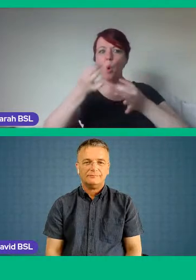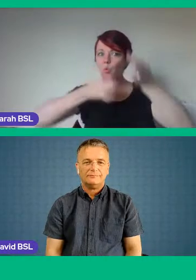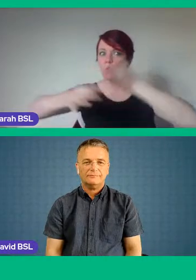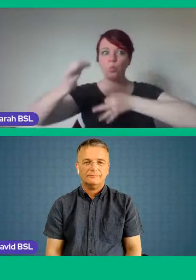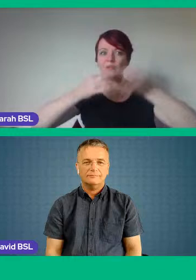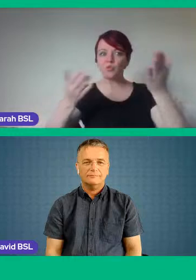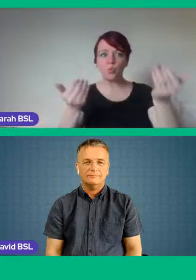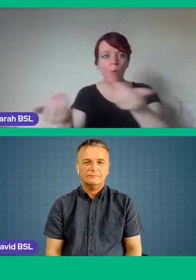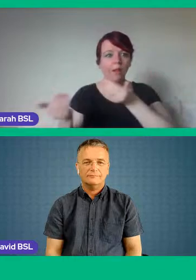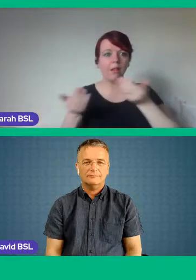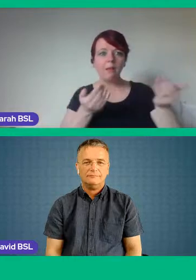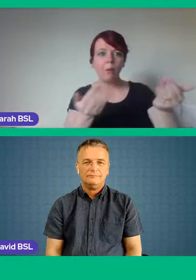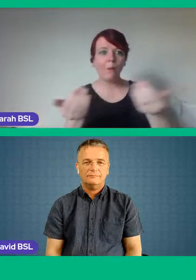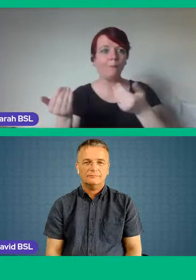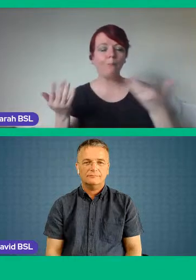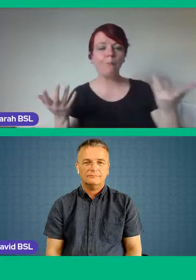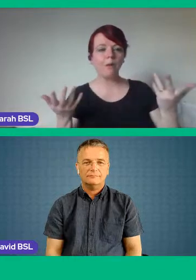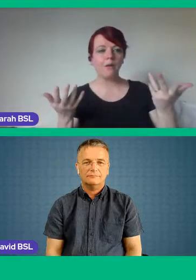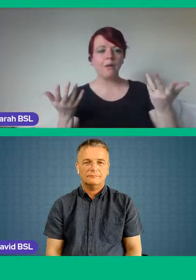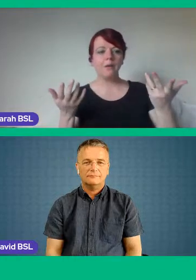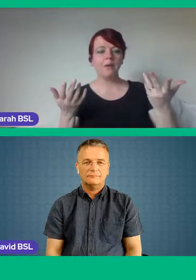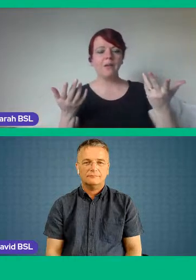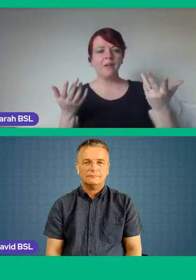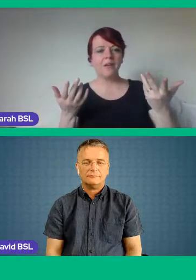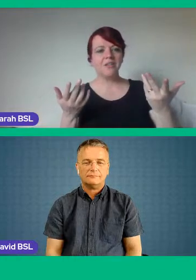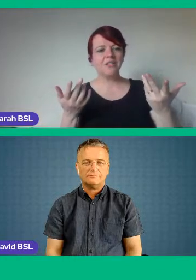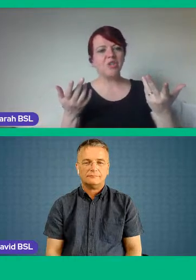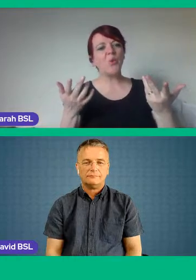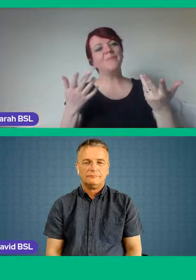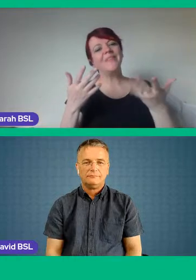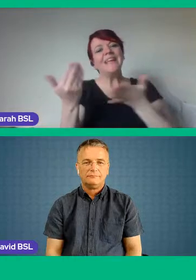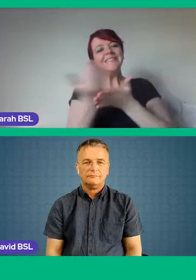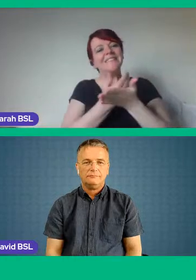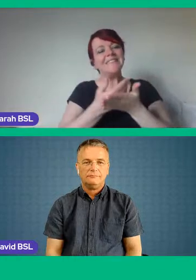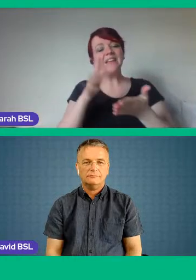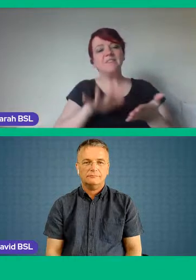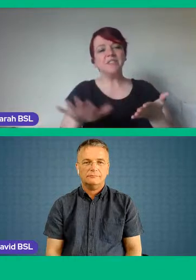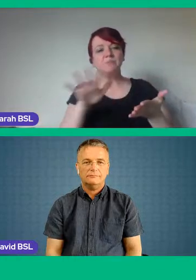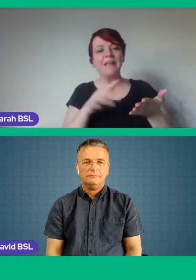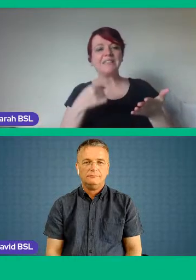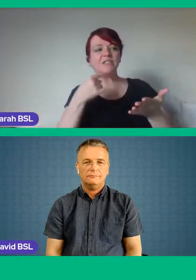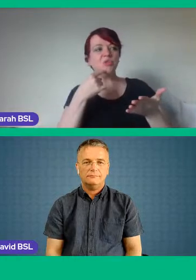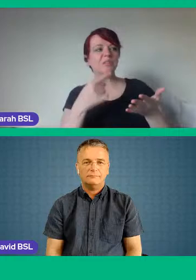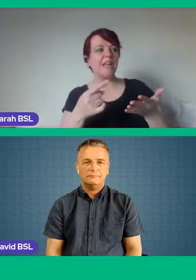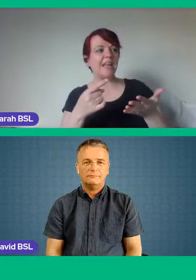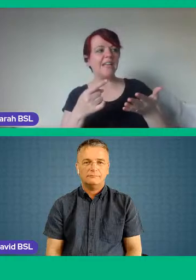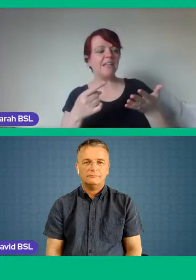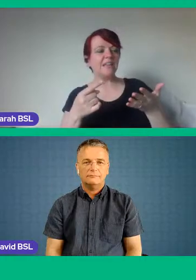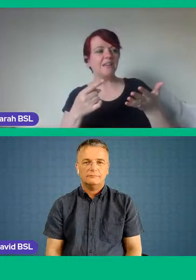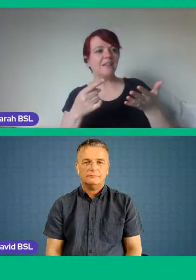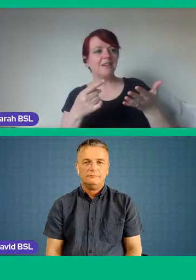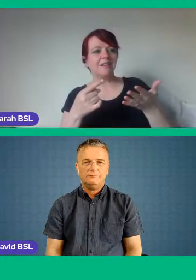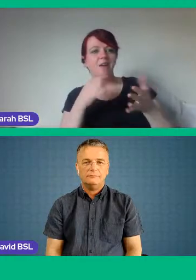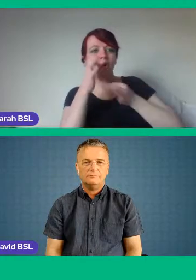we are, so it is really important to acknowledge that . especially because you have to be vulnerable to be courageous.